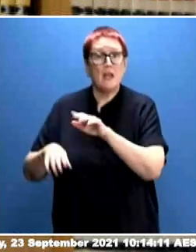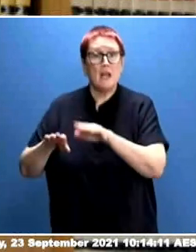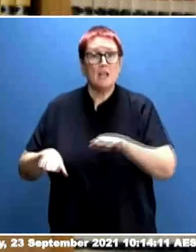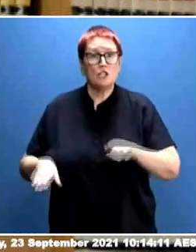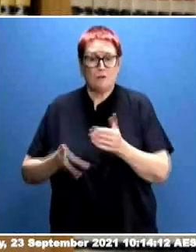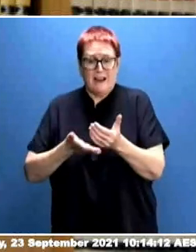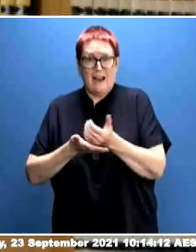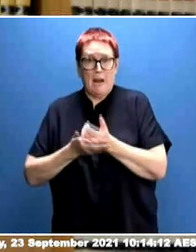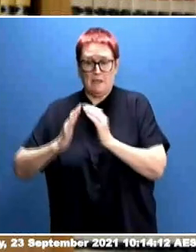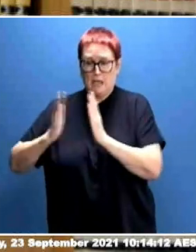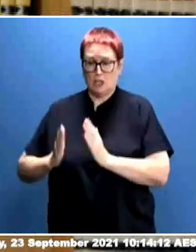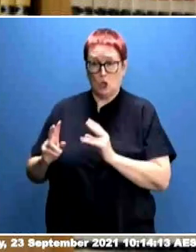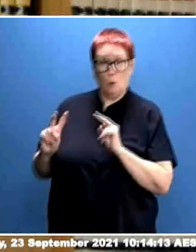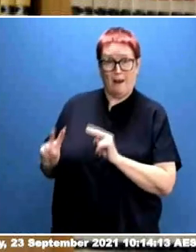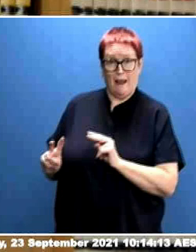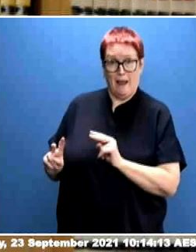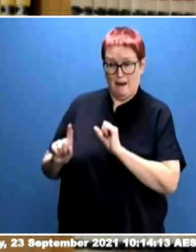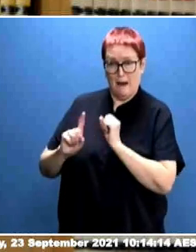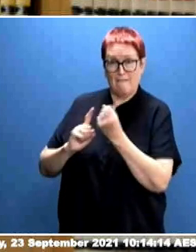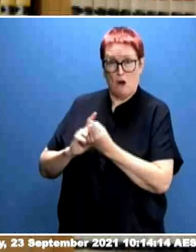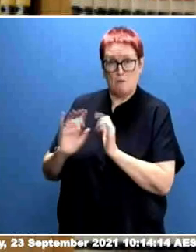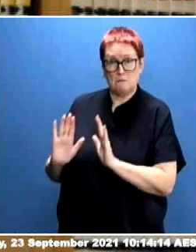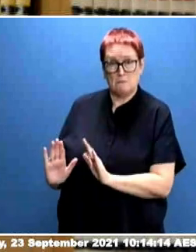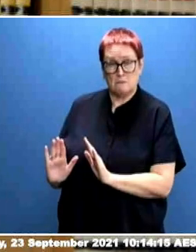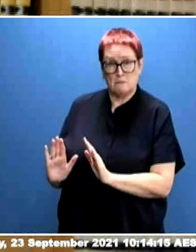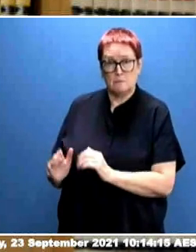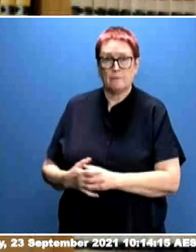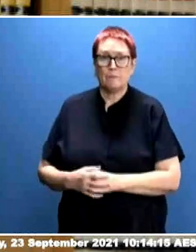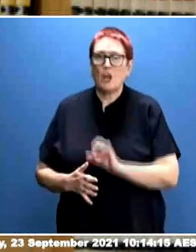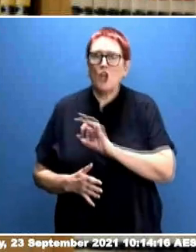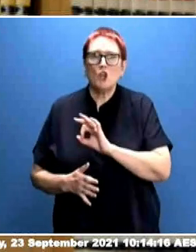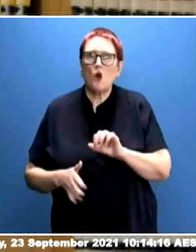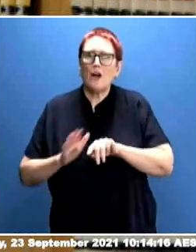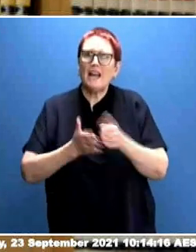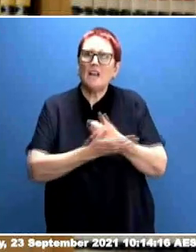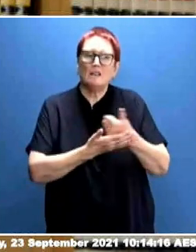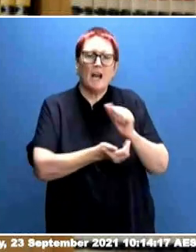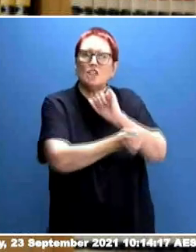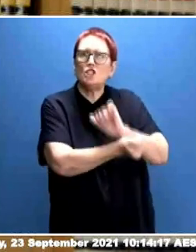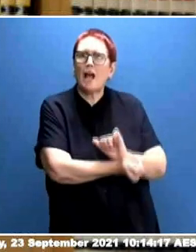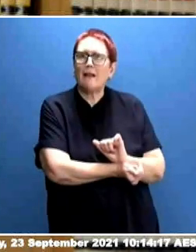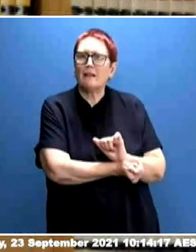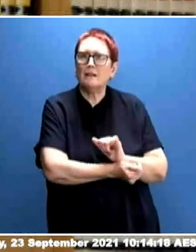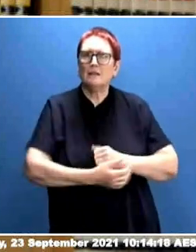in a Secure Care environment as opposed to being held in a traditional detention centre, and that the purpose was